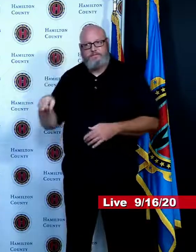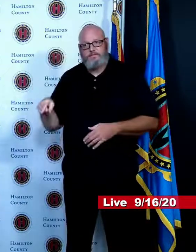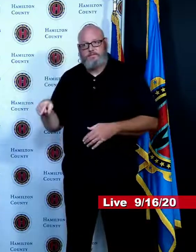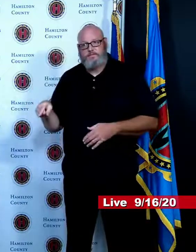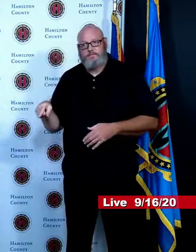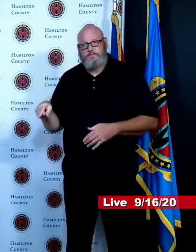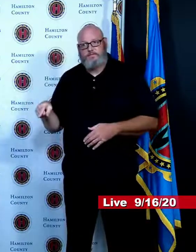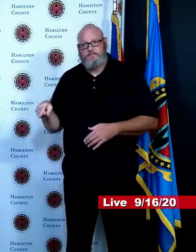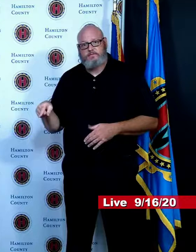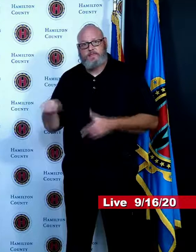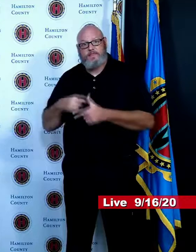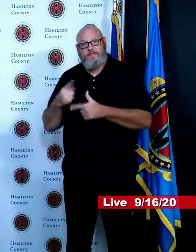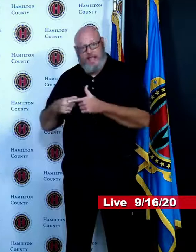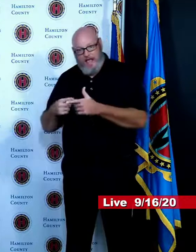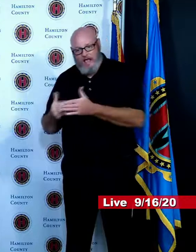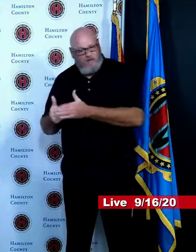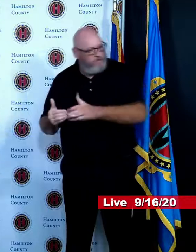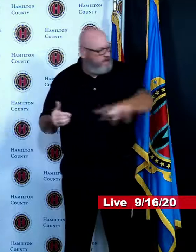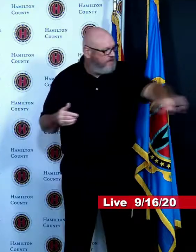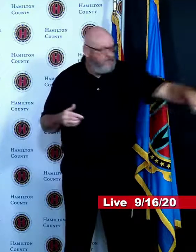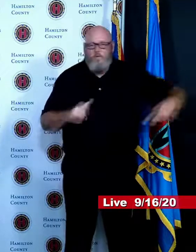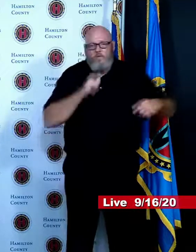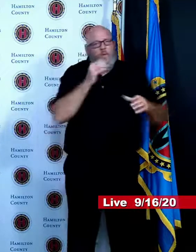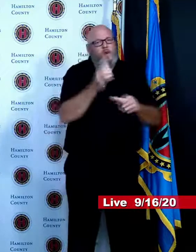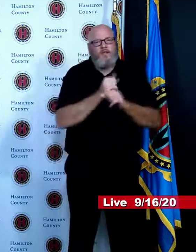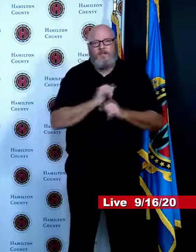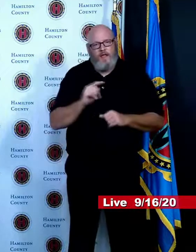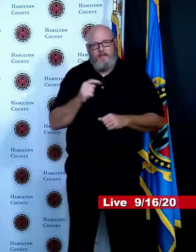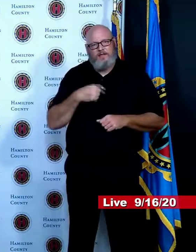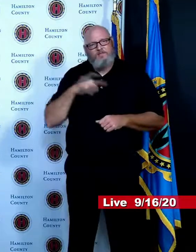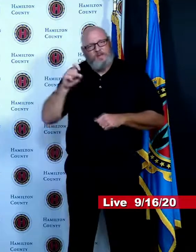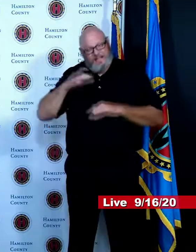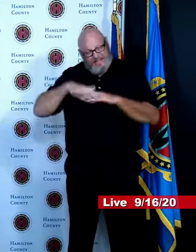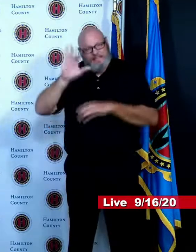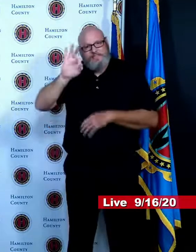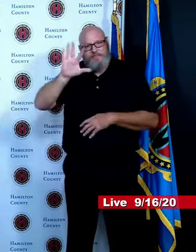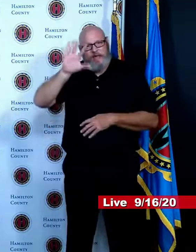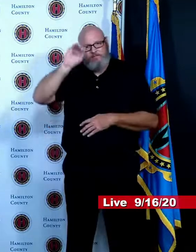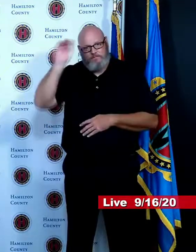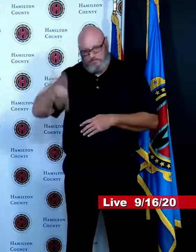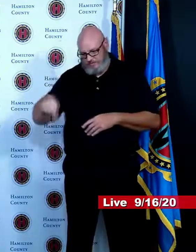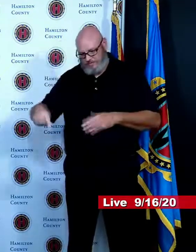but herd immunity is that degree for which we can open things up